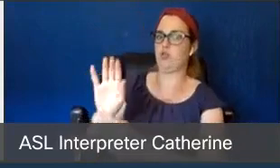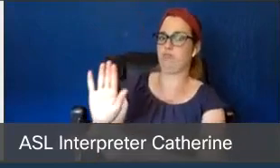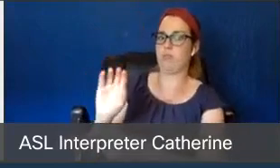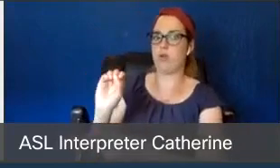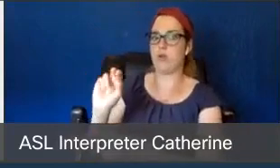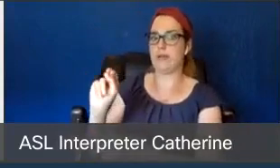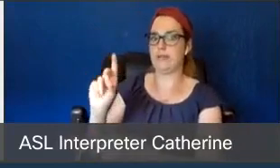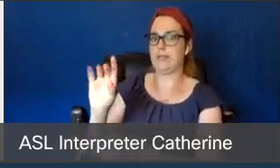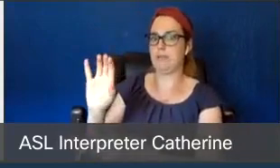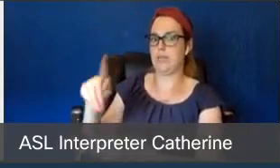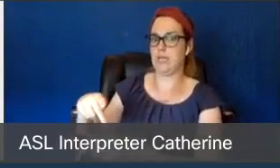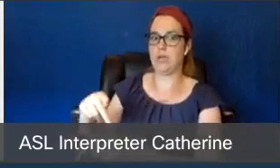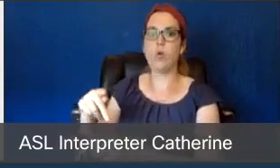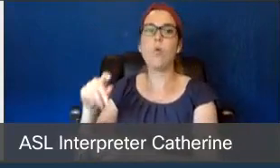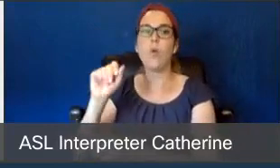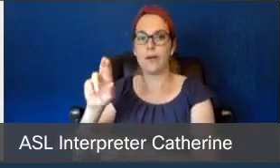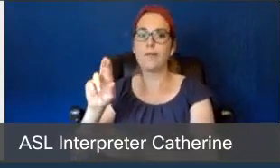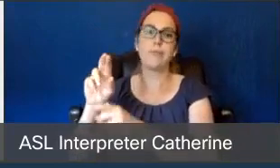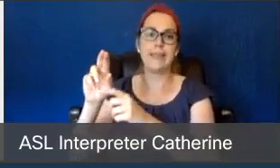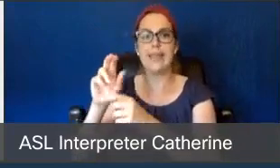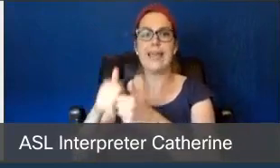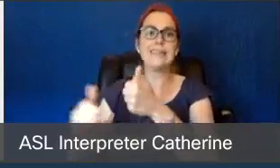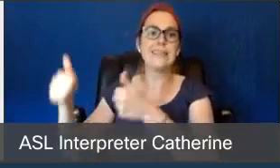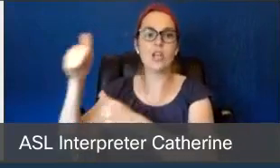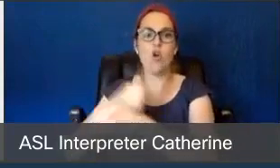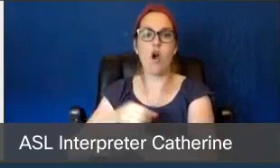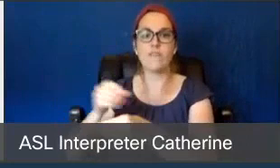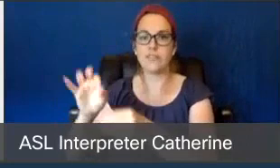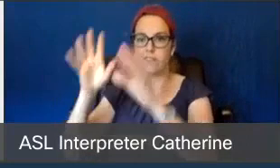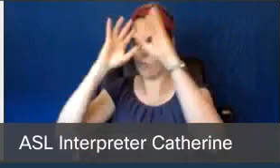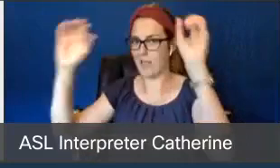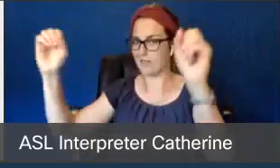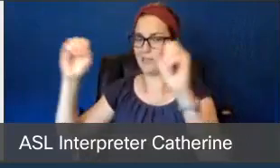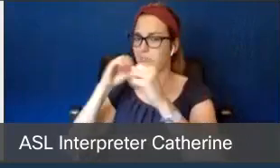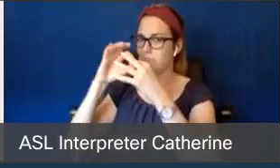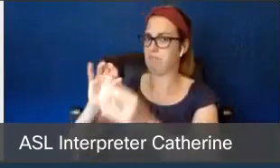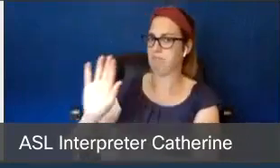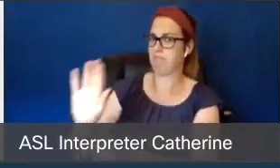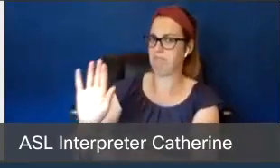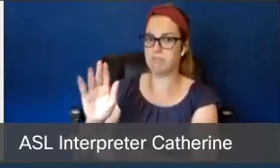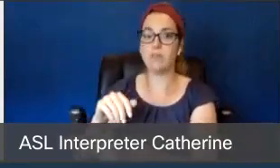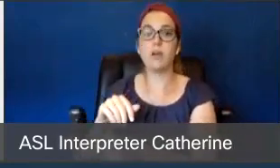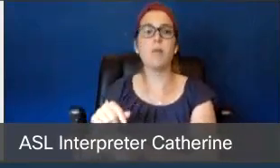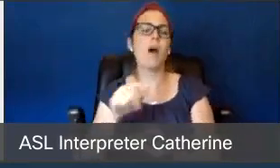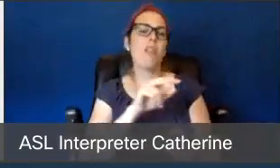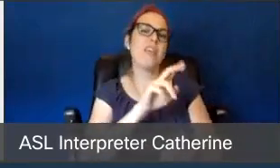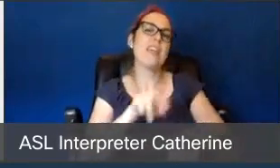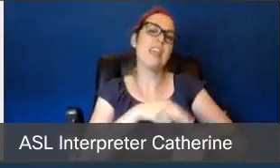or the Executive Office of the President although they do represent their opinions of the National Association of Drug Court Professions.